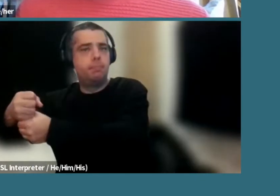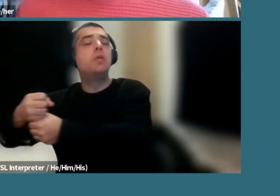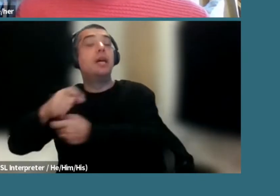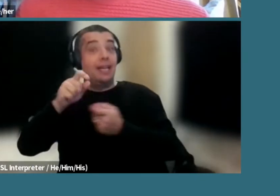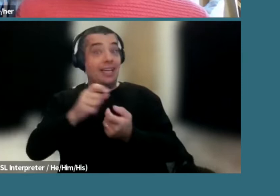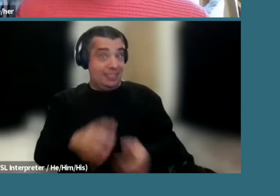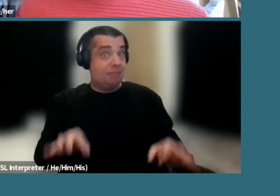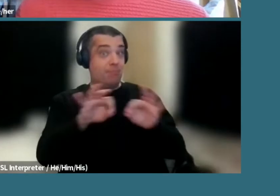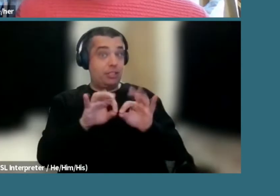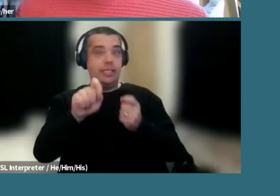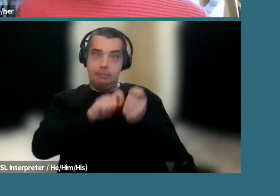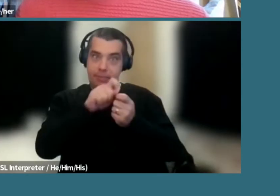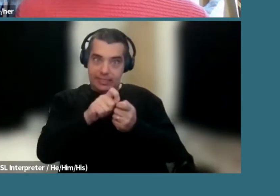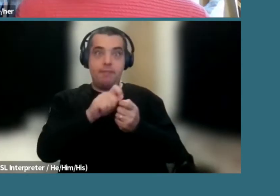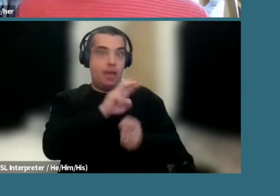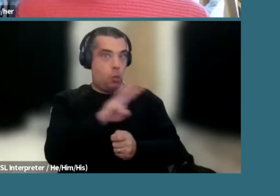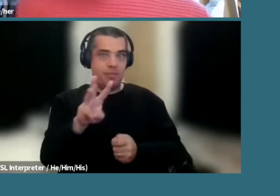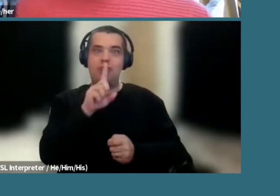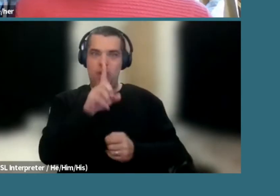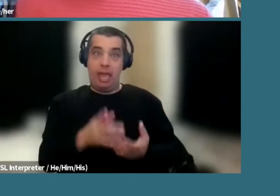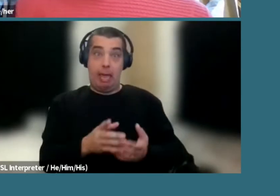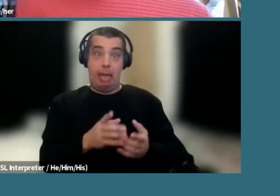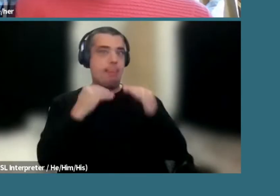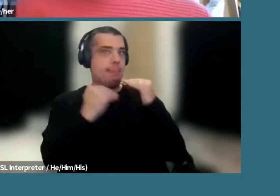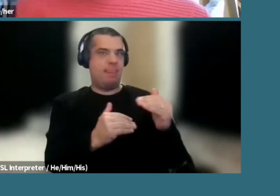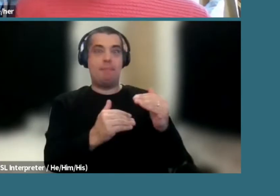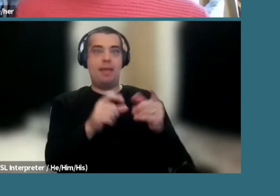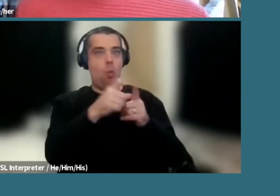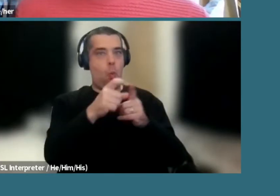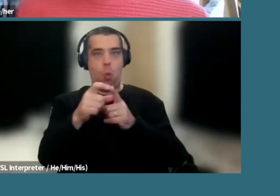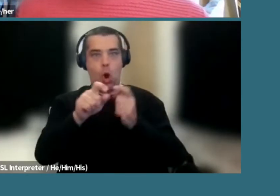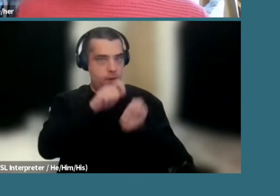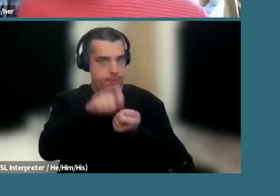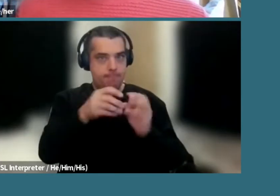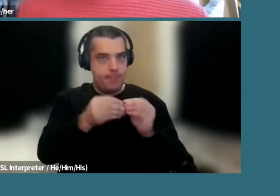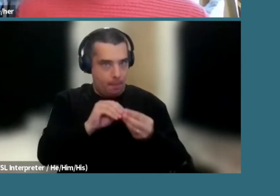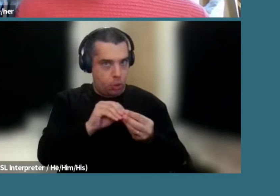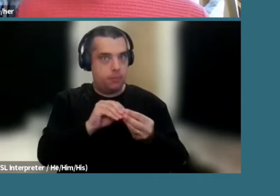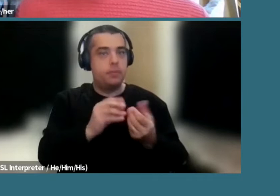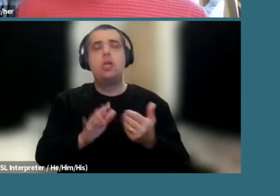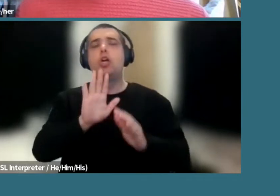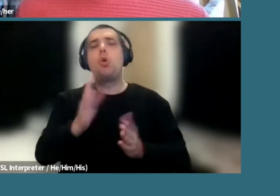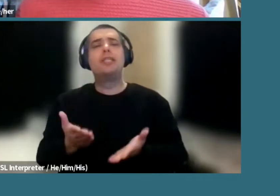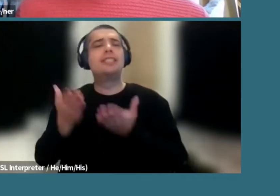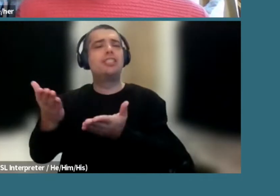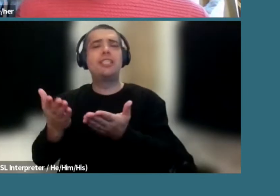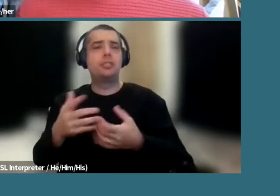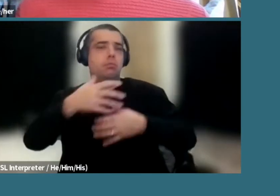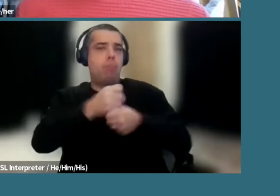platforms that really limit the word count that you have. So what are your suggestions about briefness and brevity?